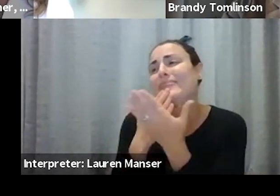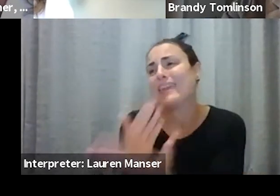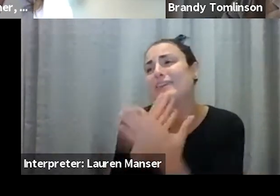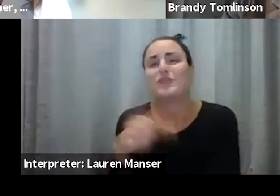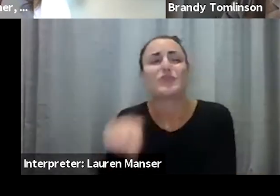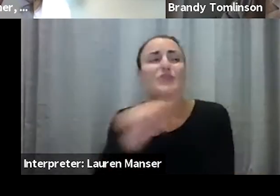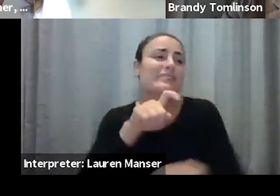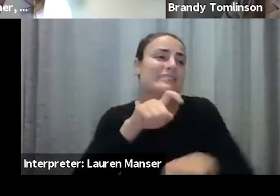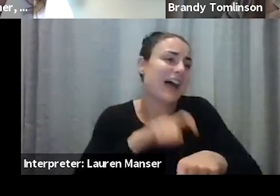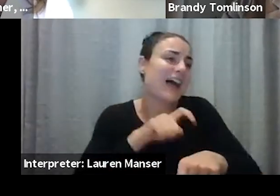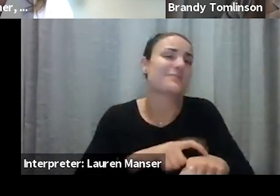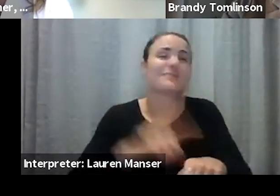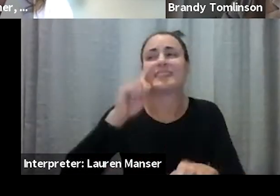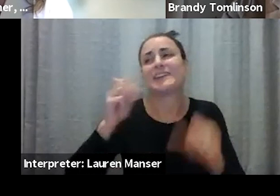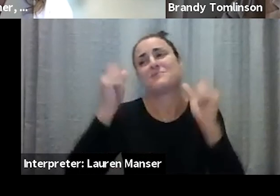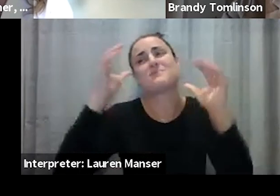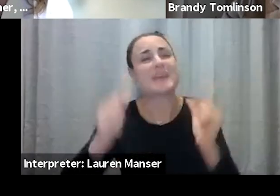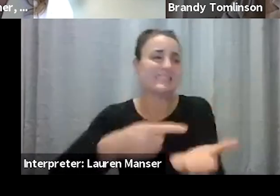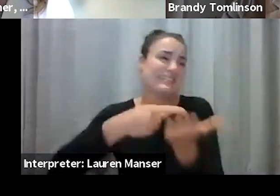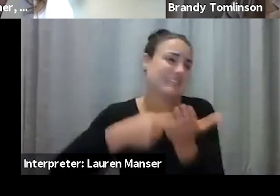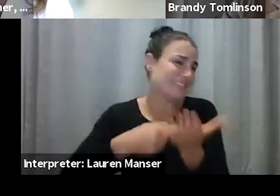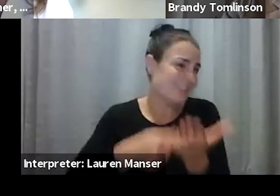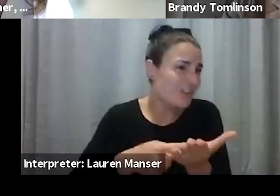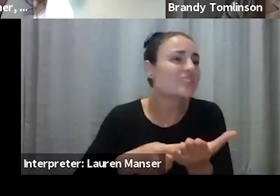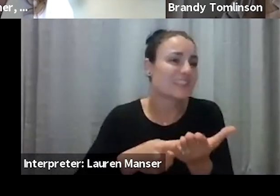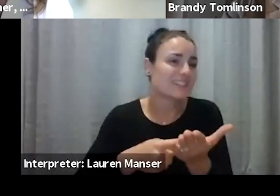and certainly, these are discussions that will continue,